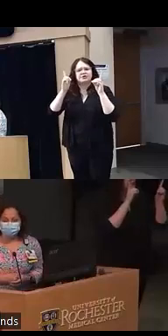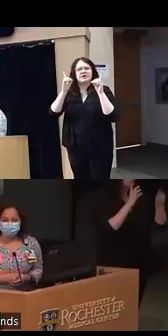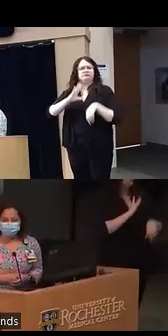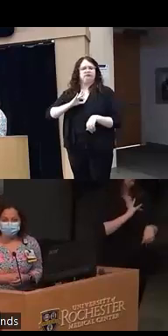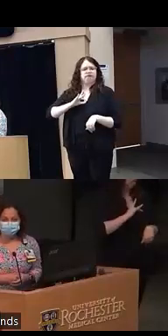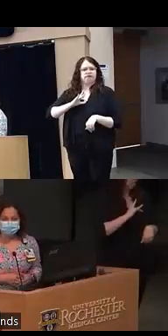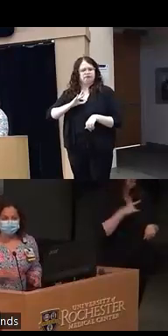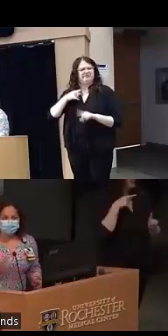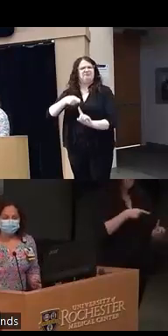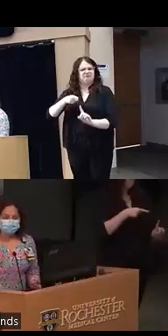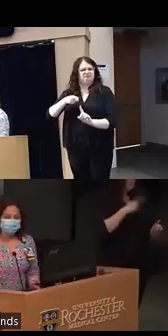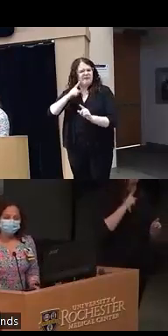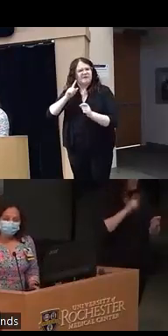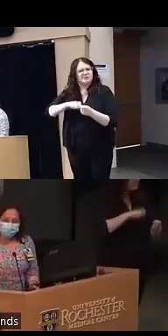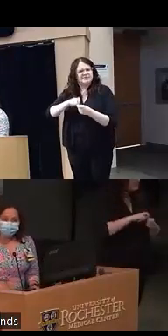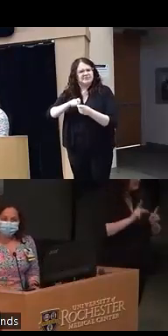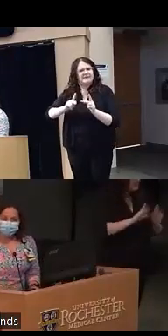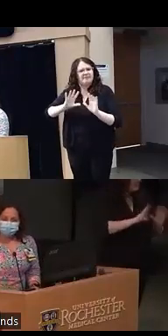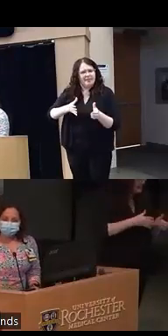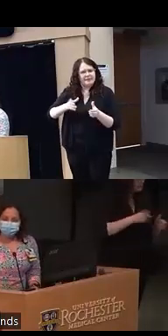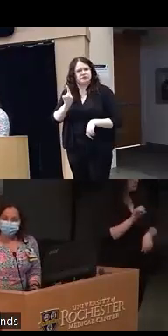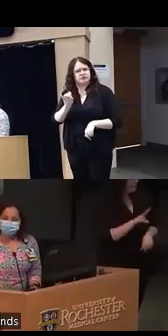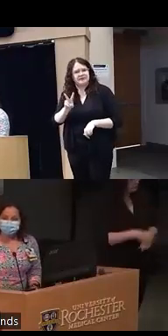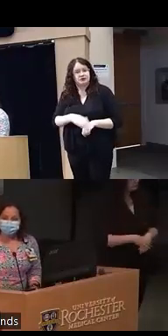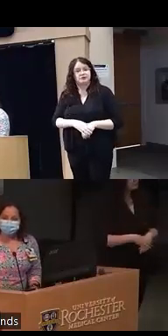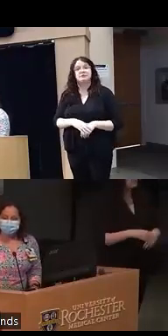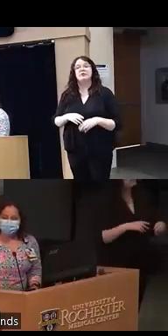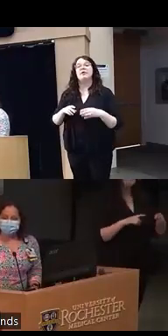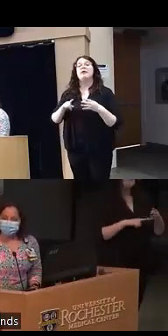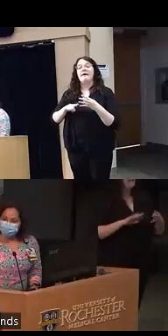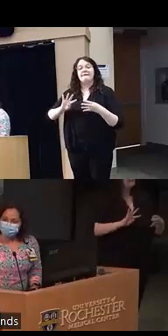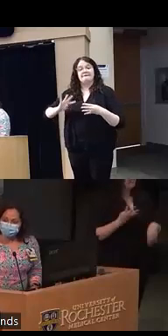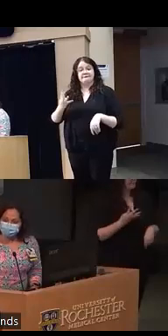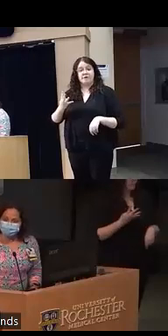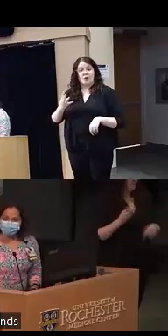division focused and then the fourth rounds of the month on Wednesdays is our angle rounds